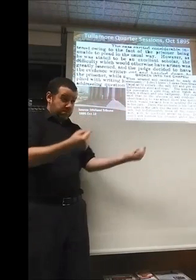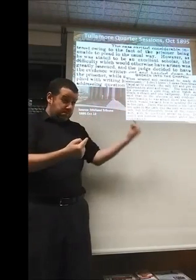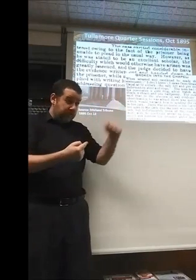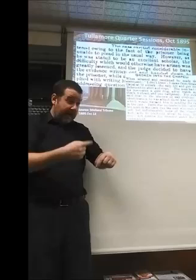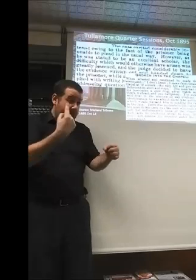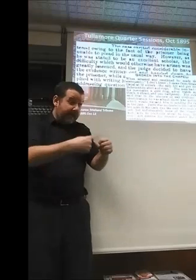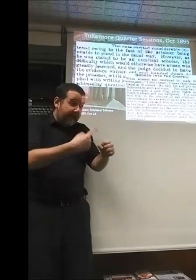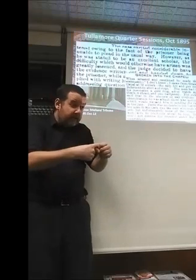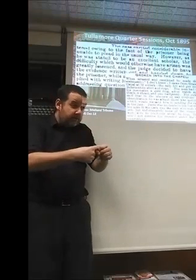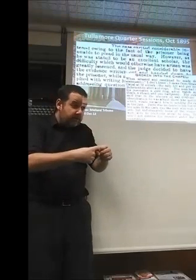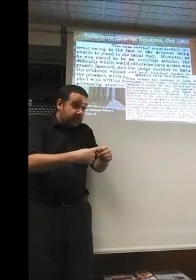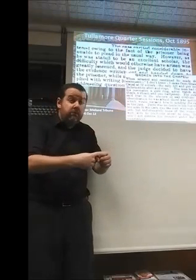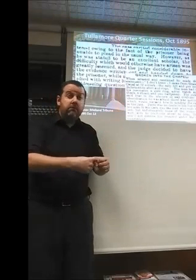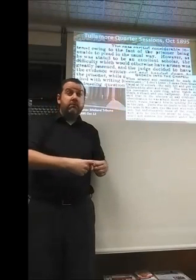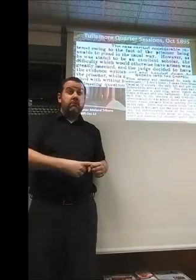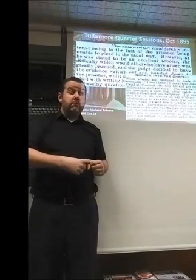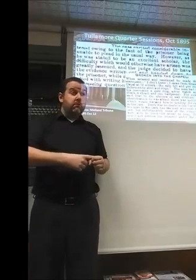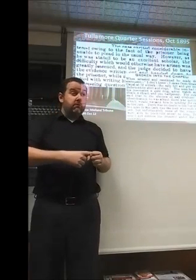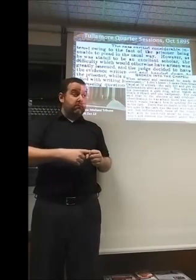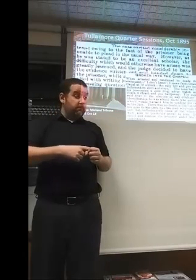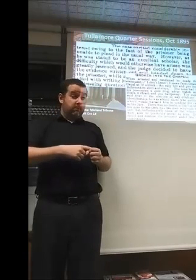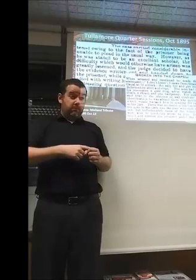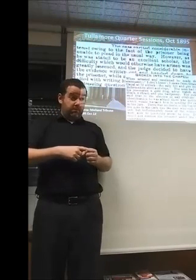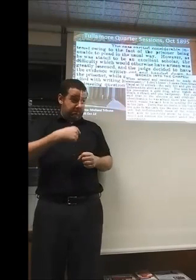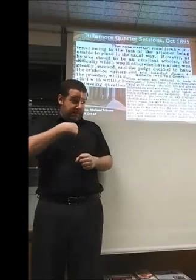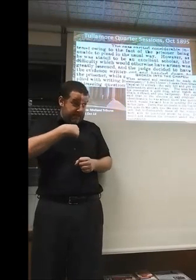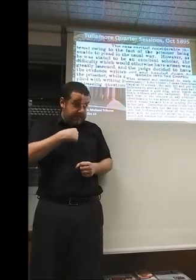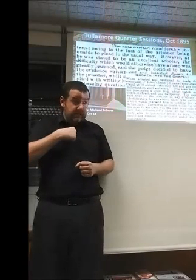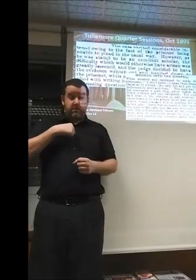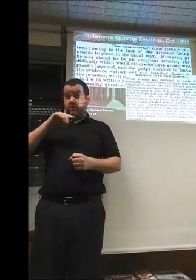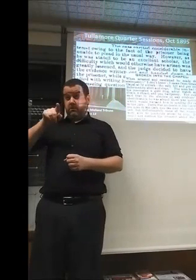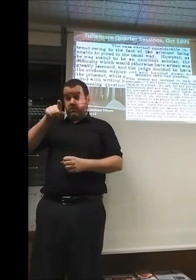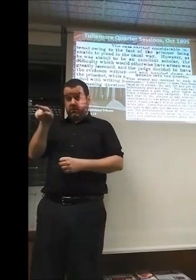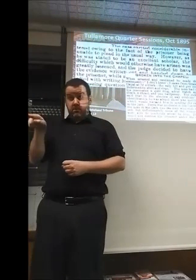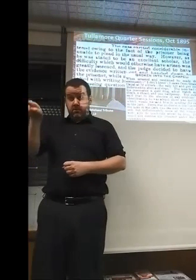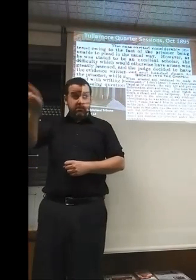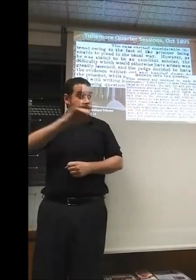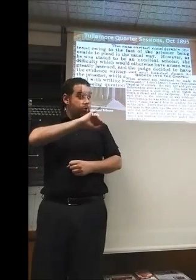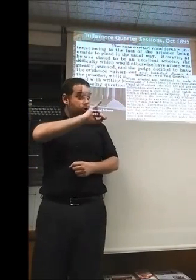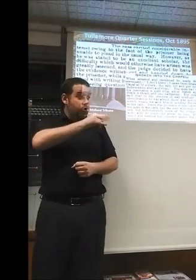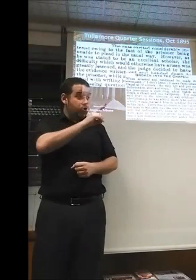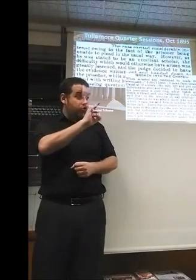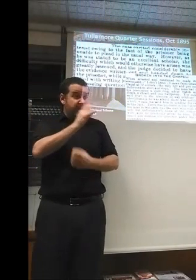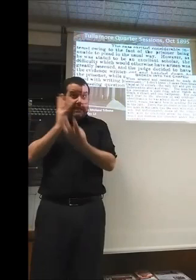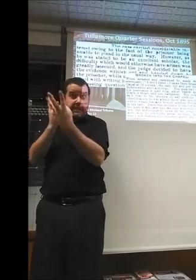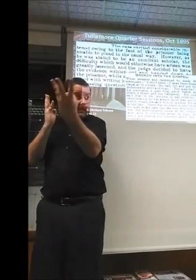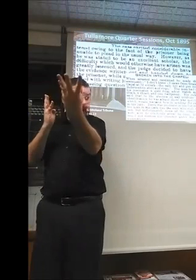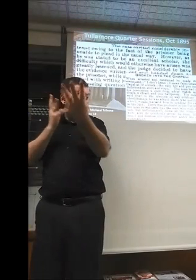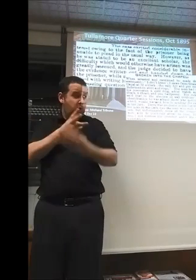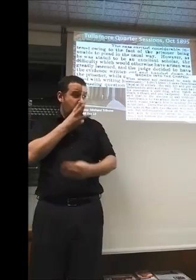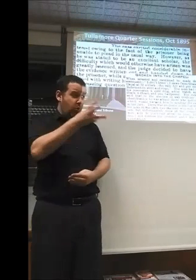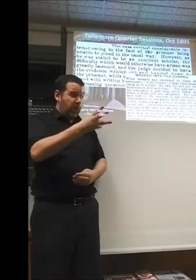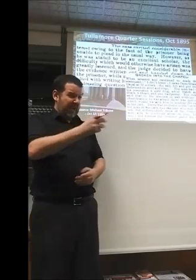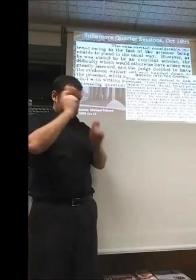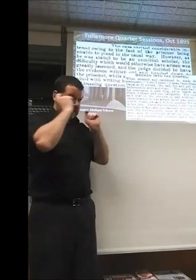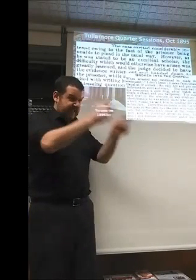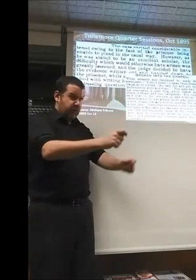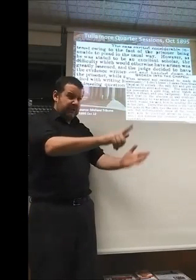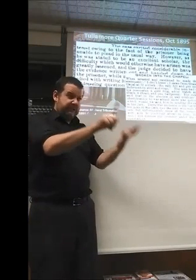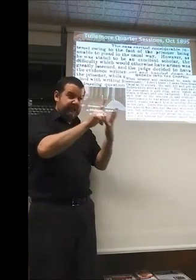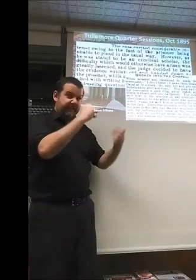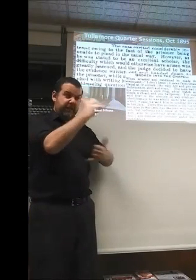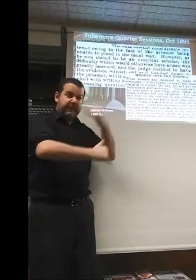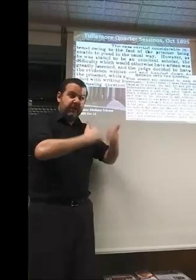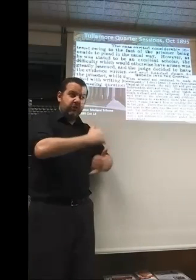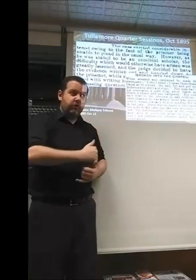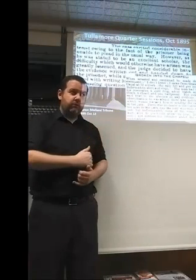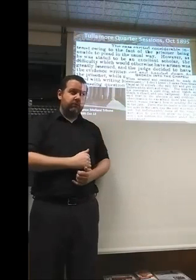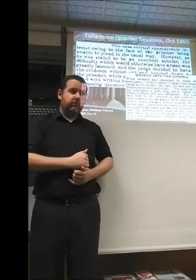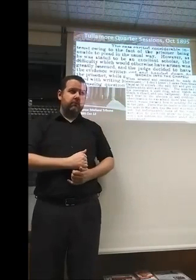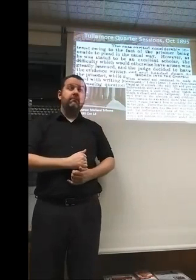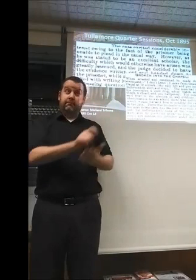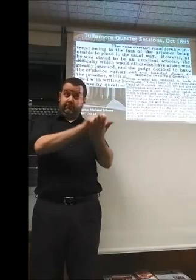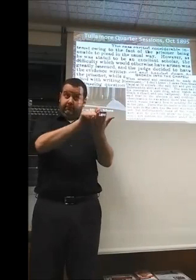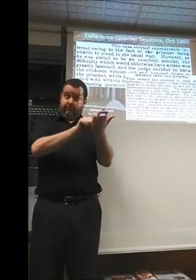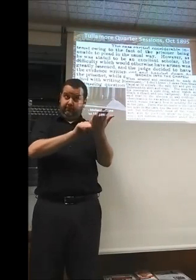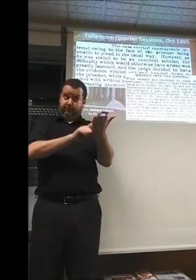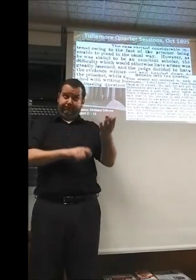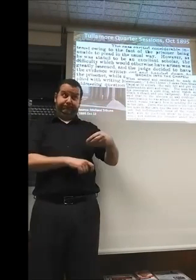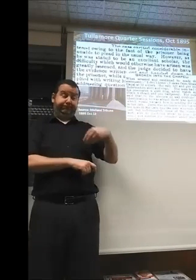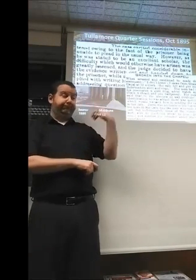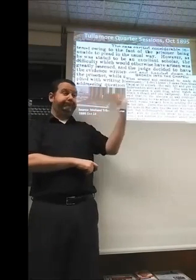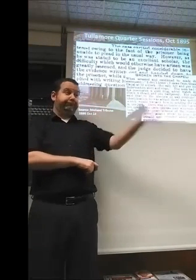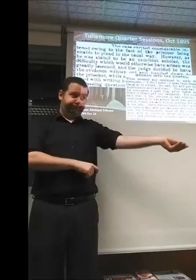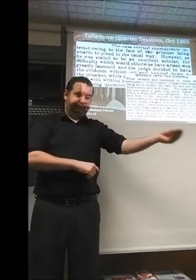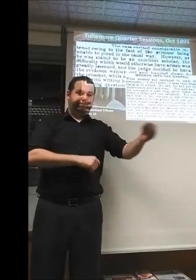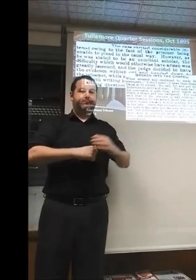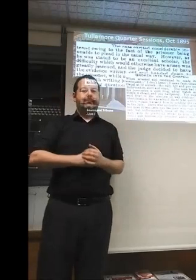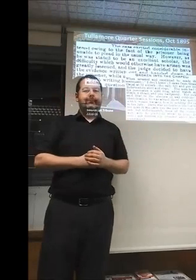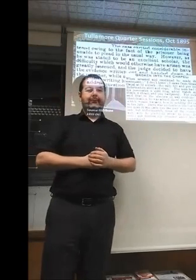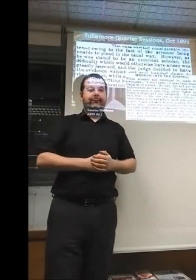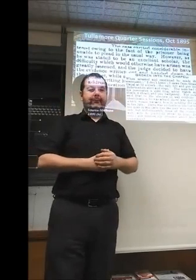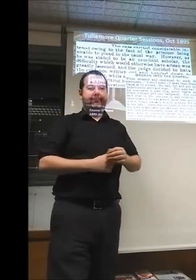him and so they run and Joseph Walsh was running away and then eventually he turned around